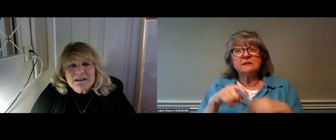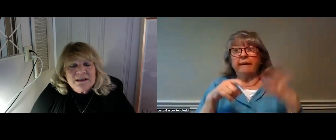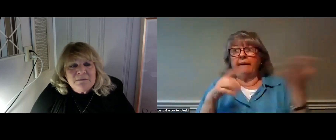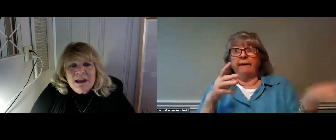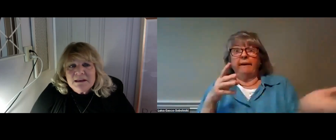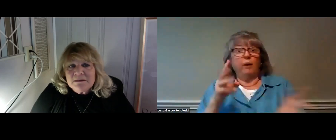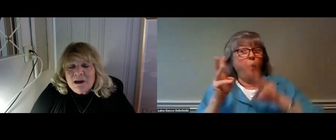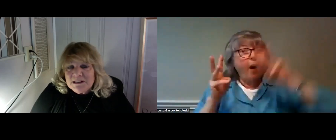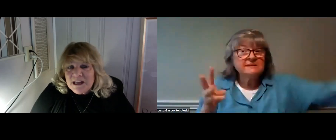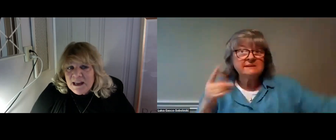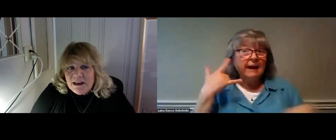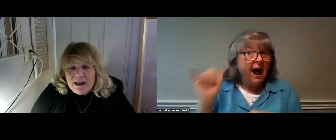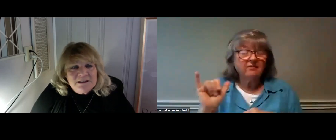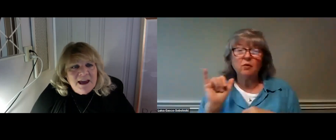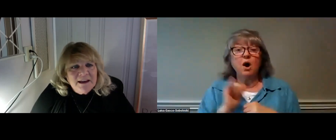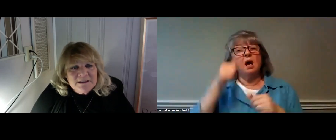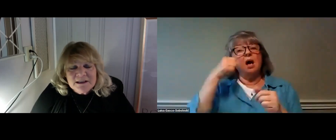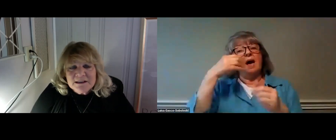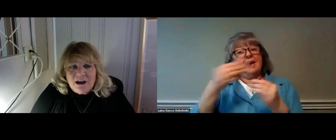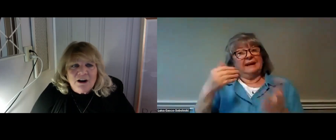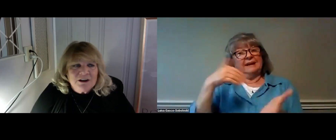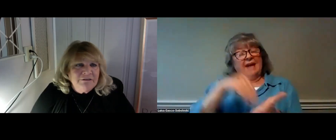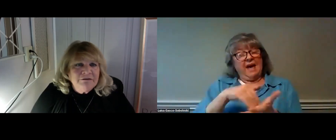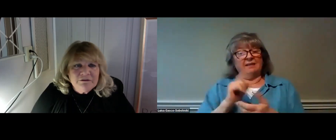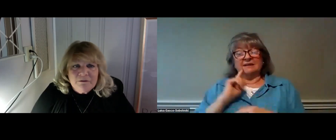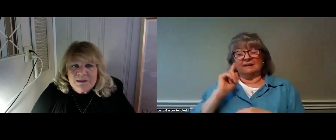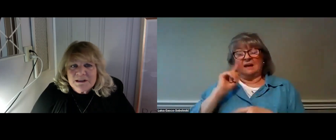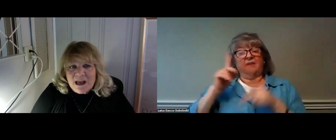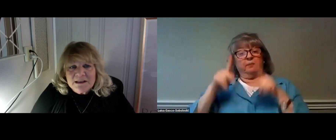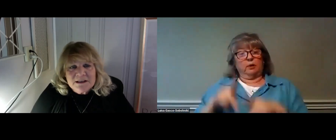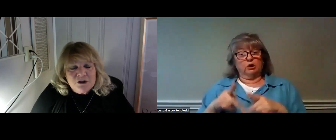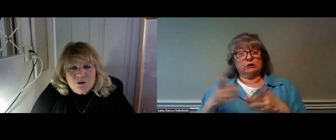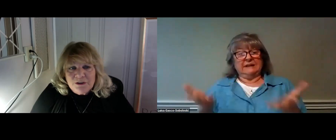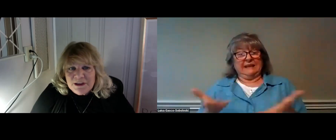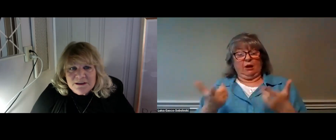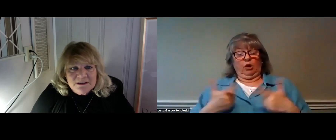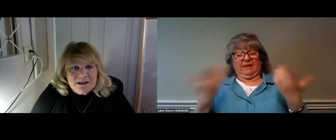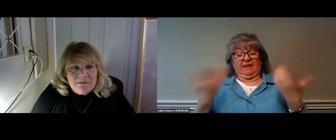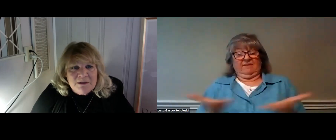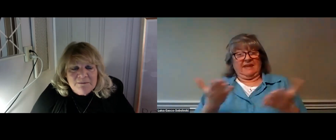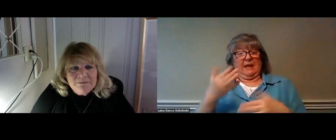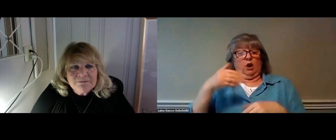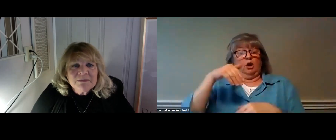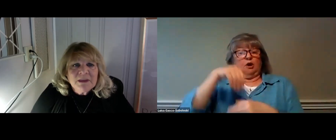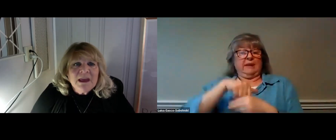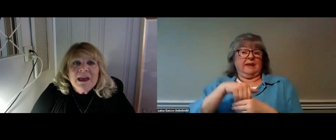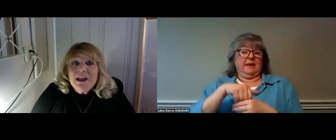in Montana and Texas are different from the signs in the Northeast. Some of them,